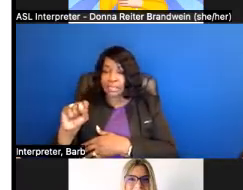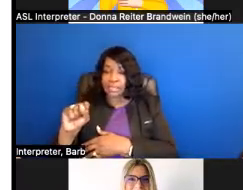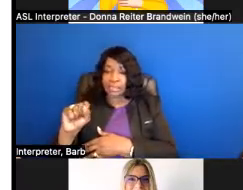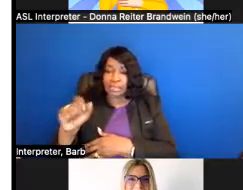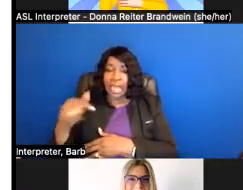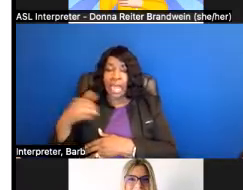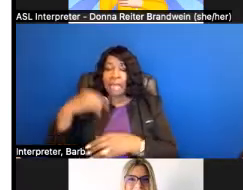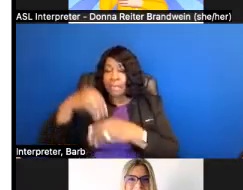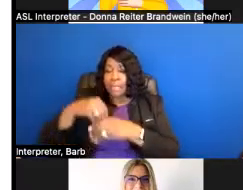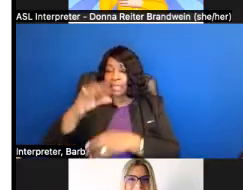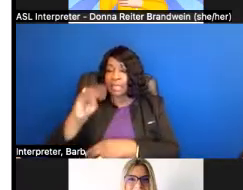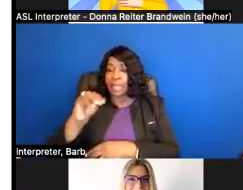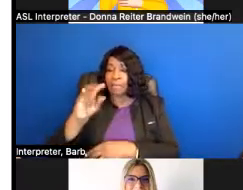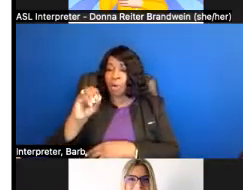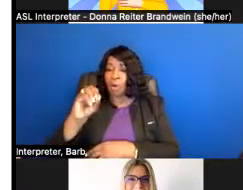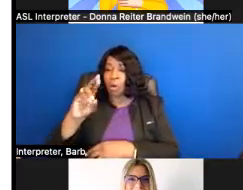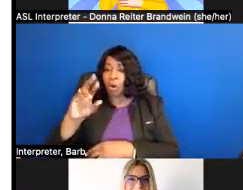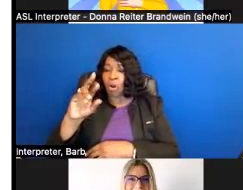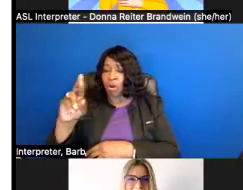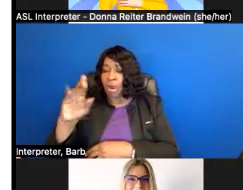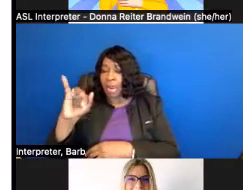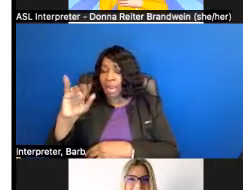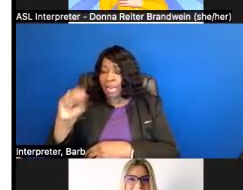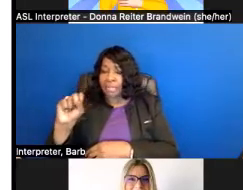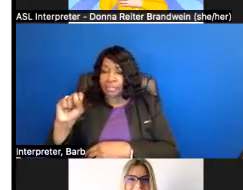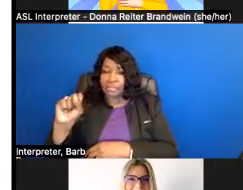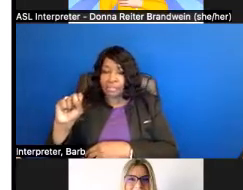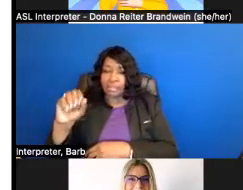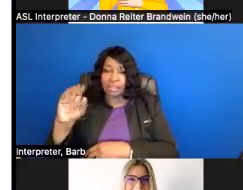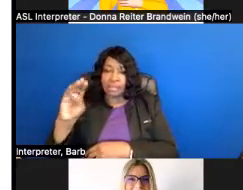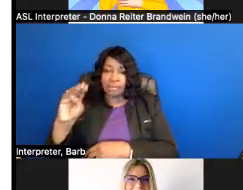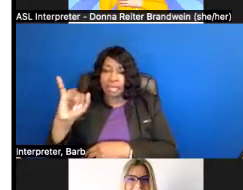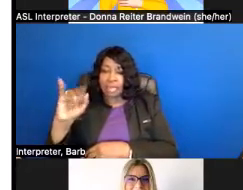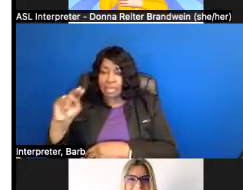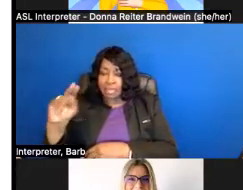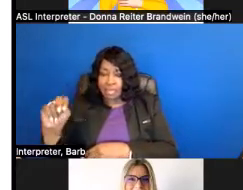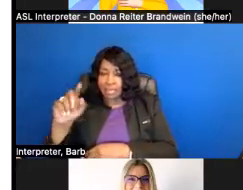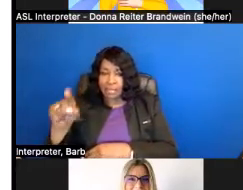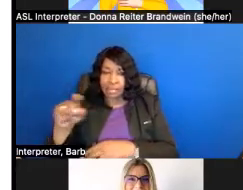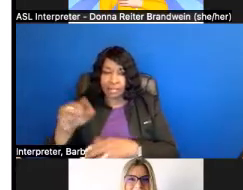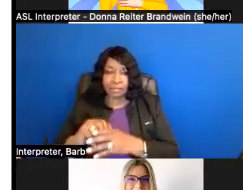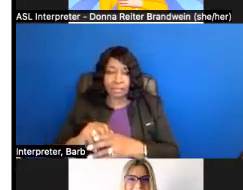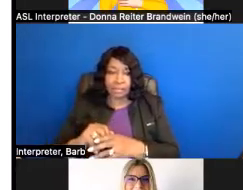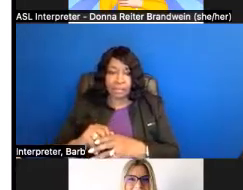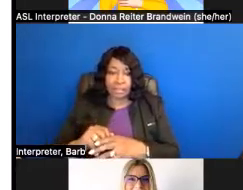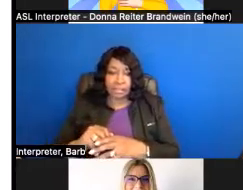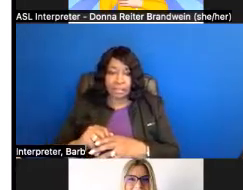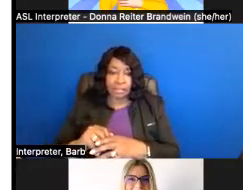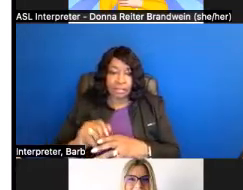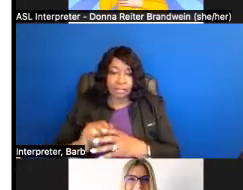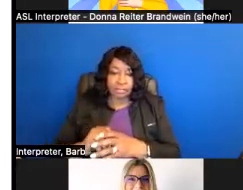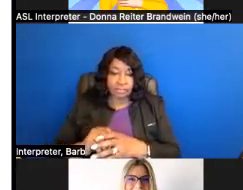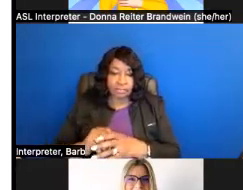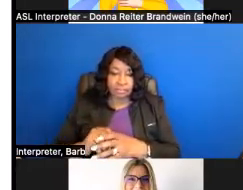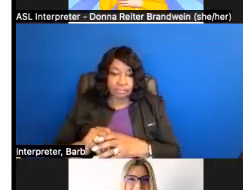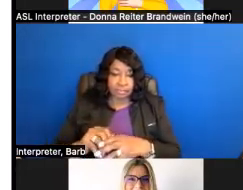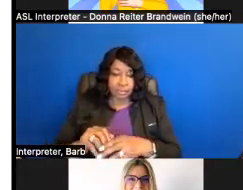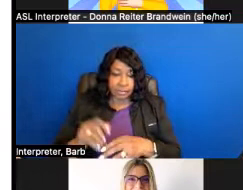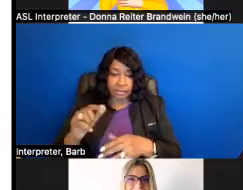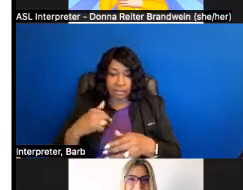which is located on land that has been cared for and called home by the Dakota people and later the Ojibwe people